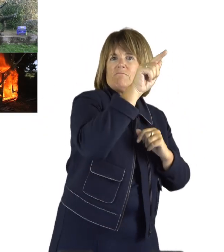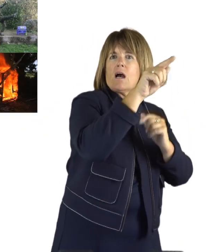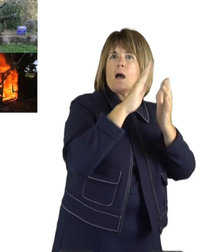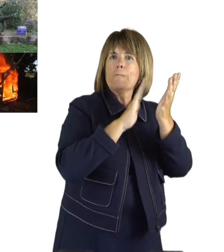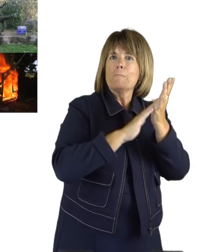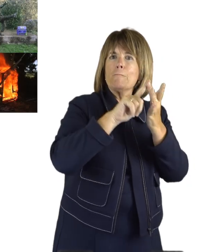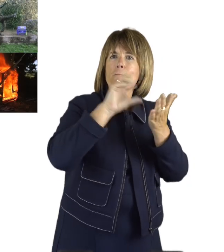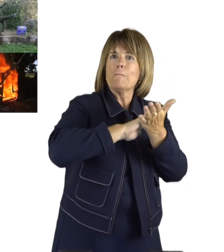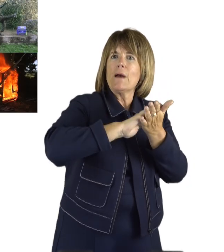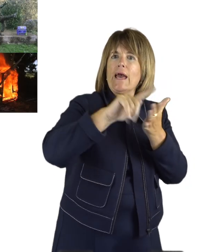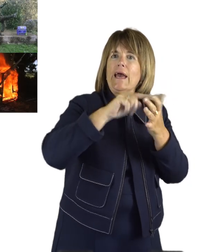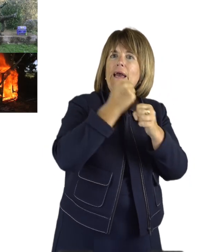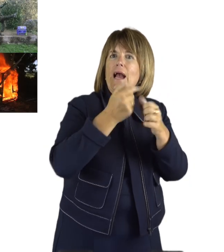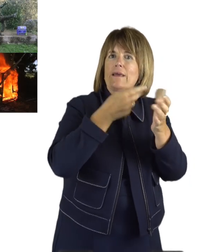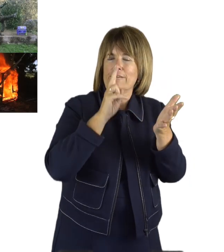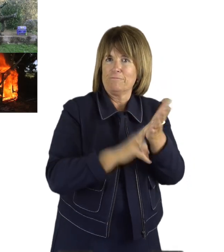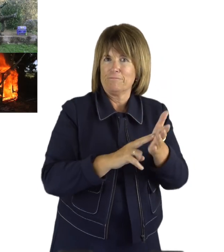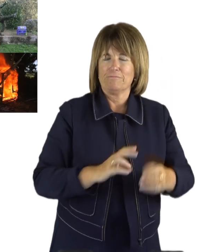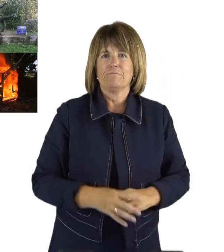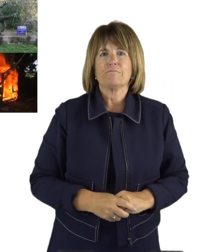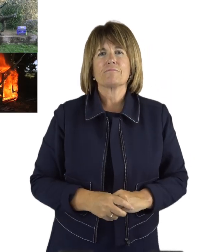MFA in Photography at the University of Michigan, U.S.A.